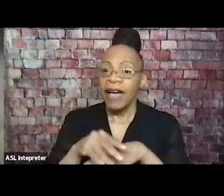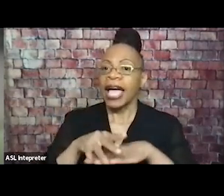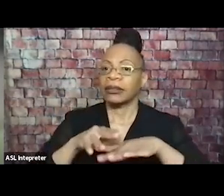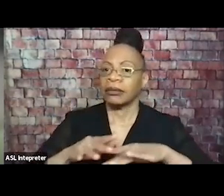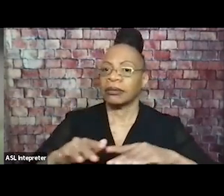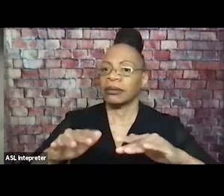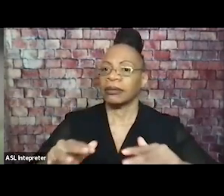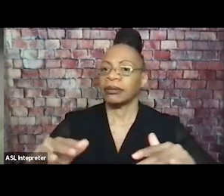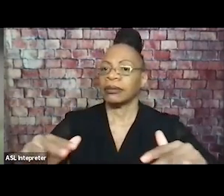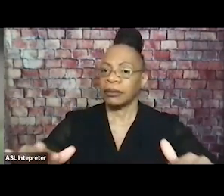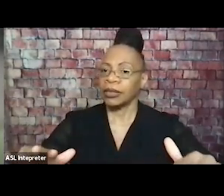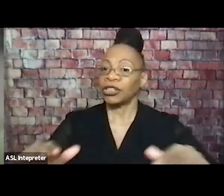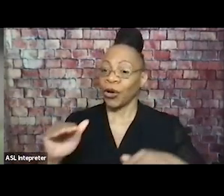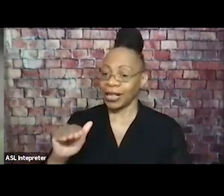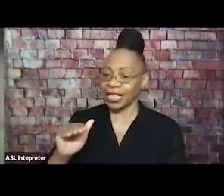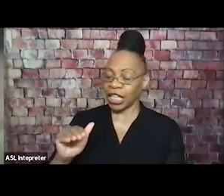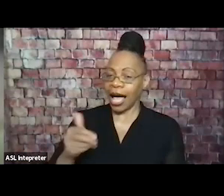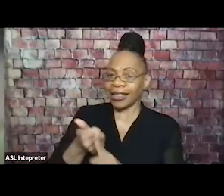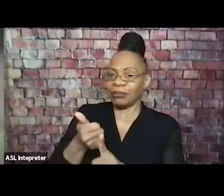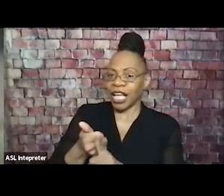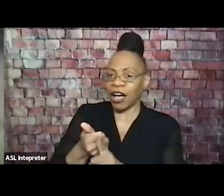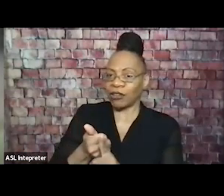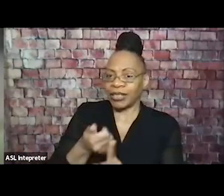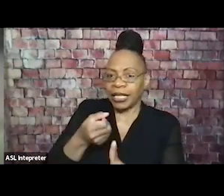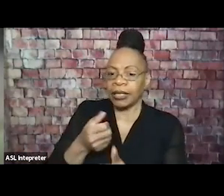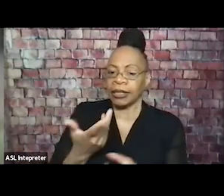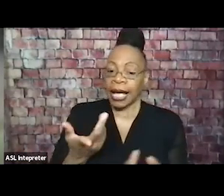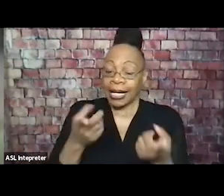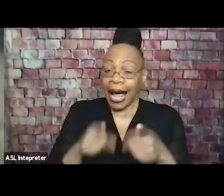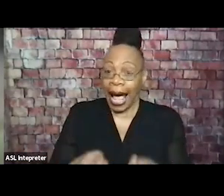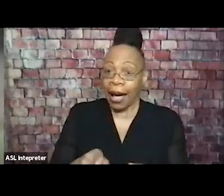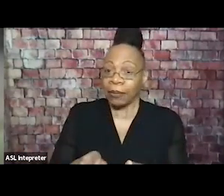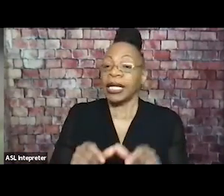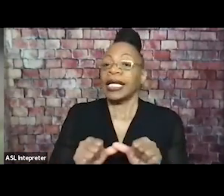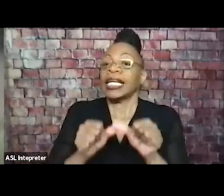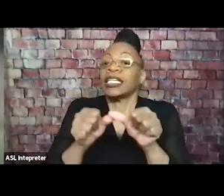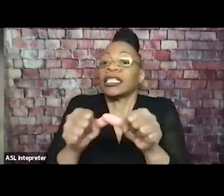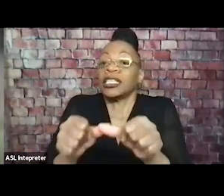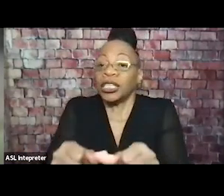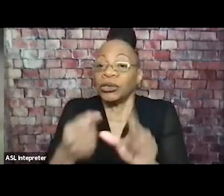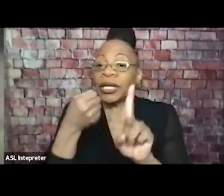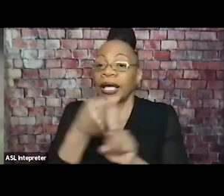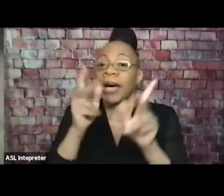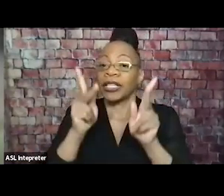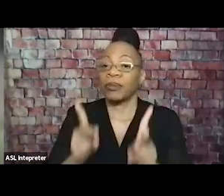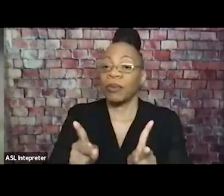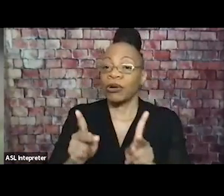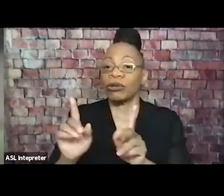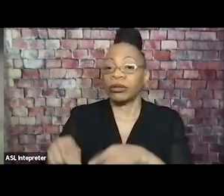weren't just in a vacuum that that continues to impact someone throughout their life. So our goal is to set the stage